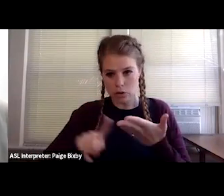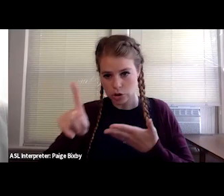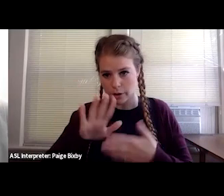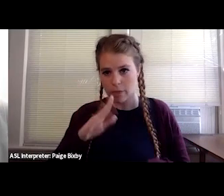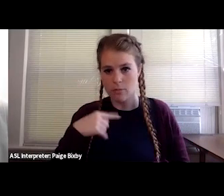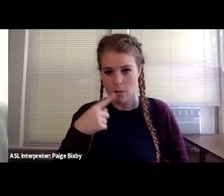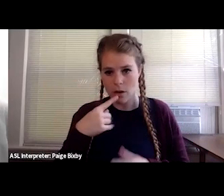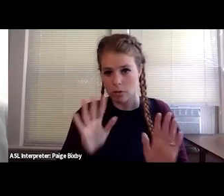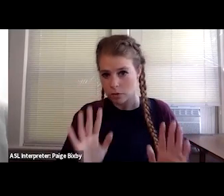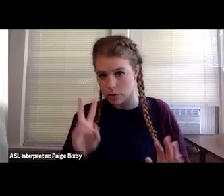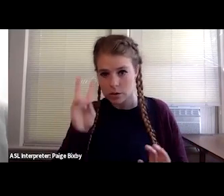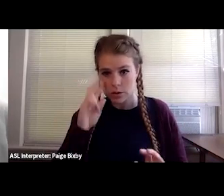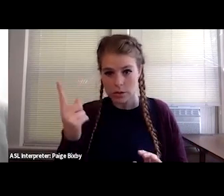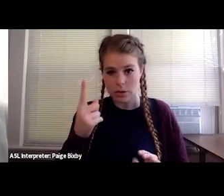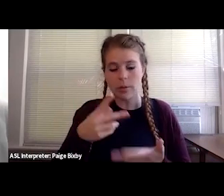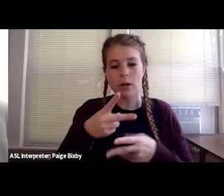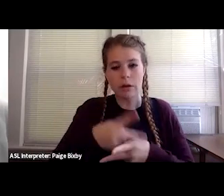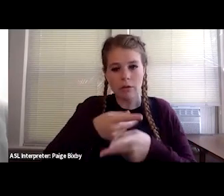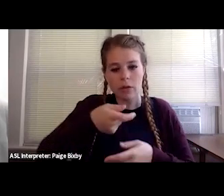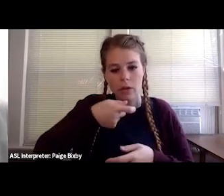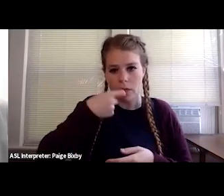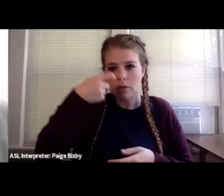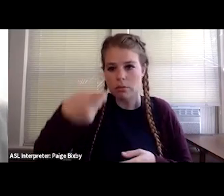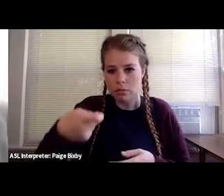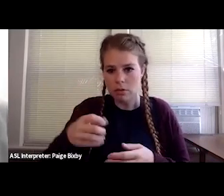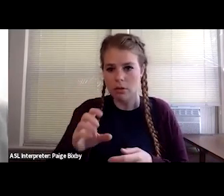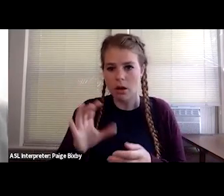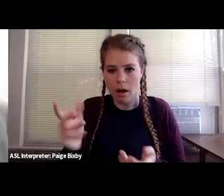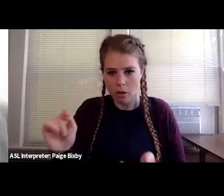If we see something, carefully take it out, you know,